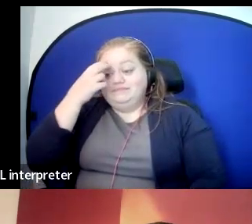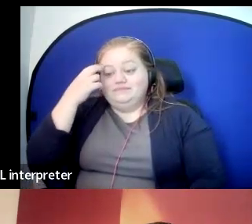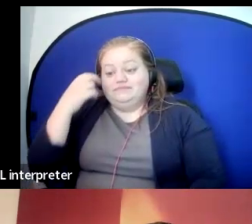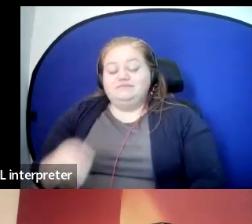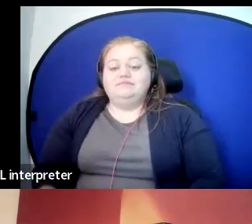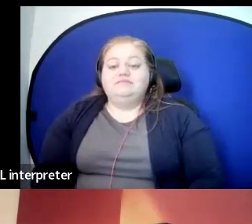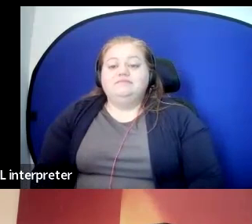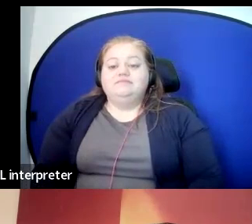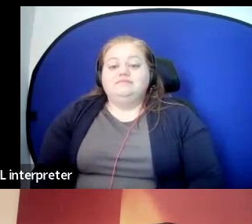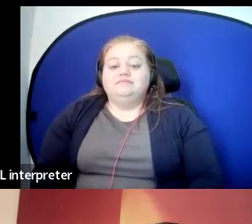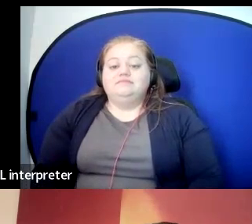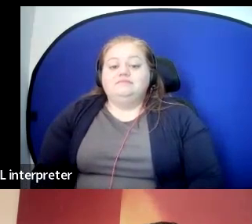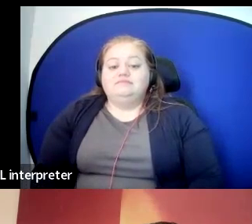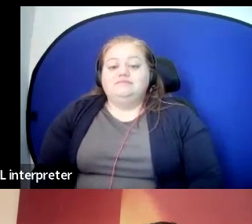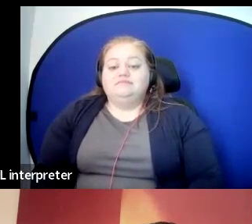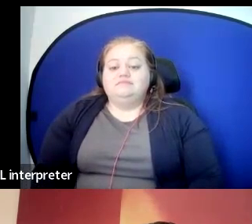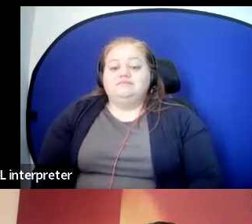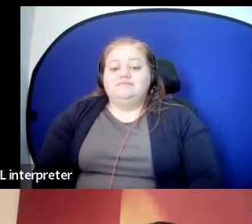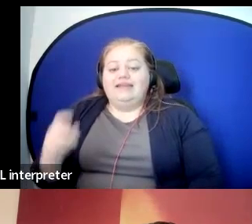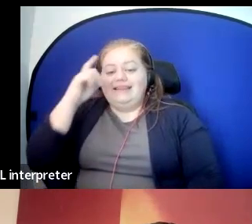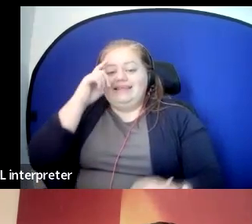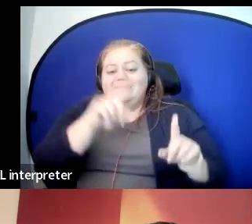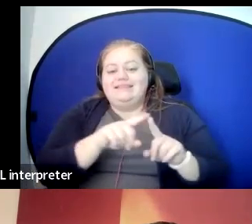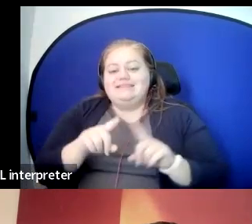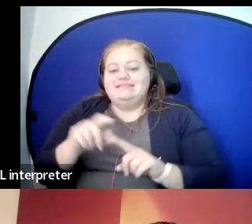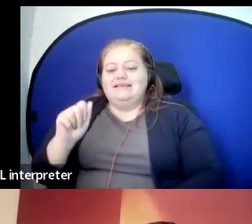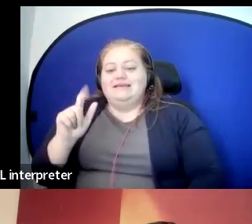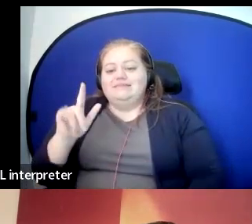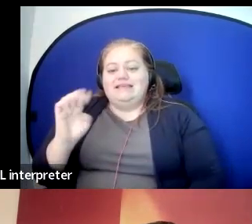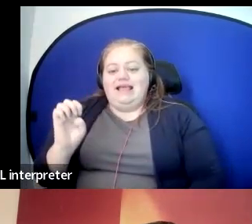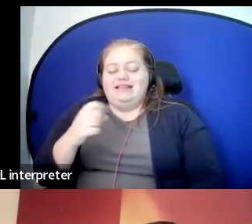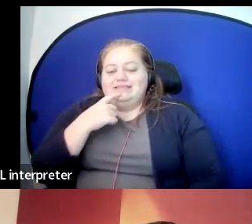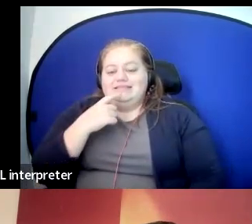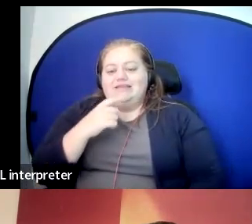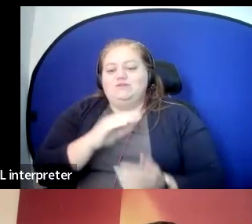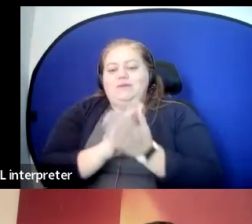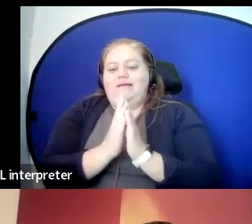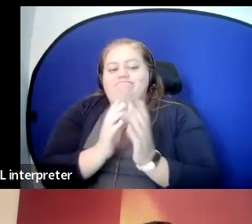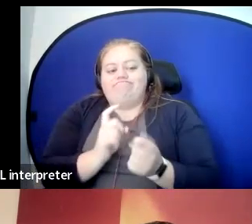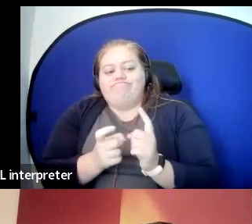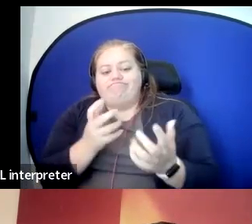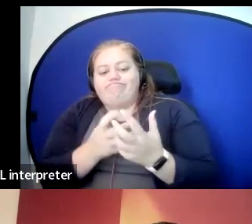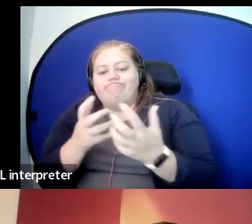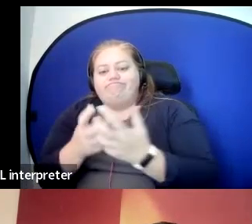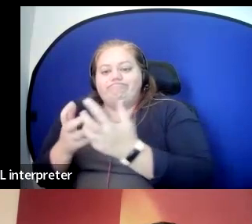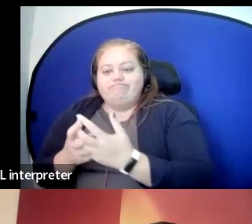like along the same dimension that Allie talked about, is that it's self-adaptive in terms of to detect the type